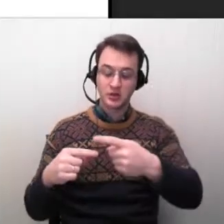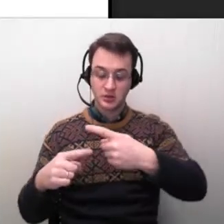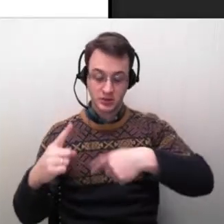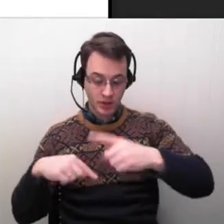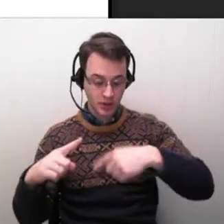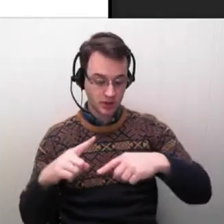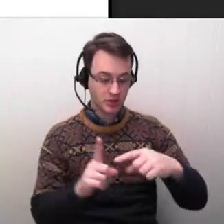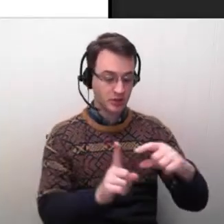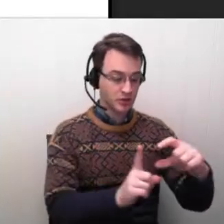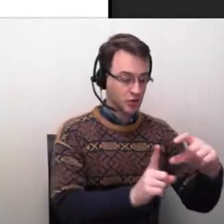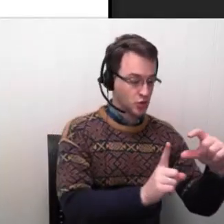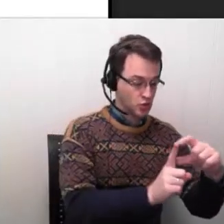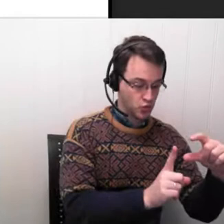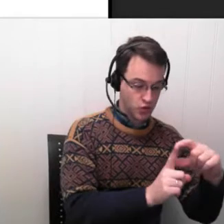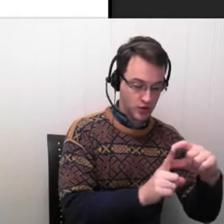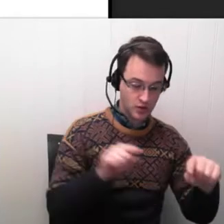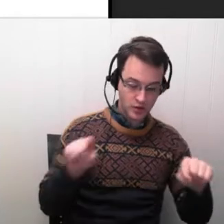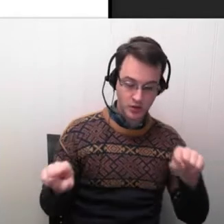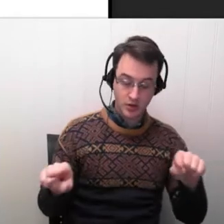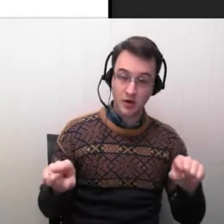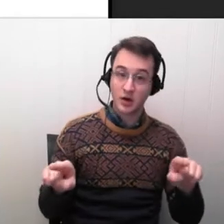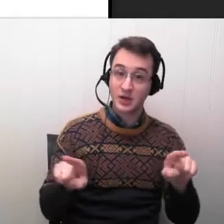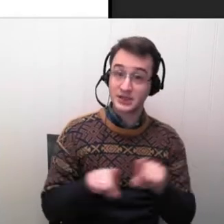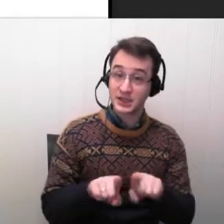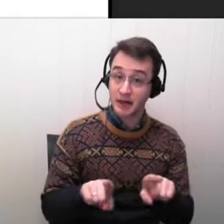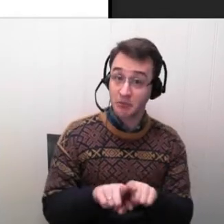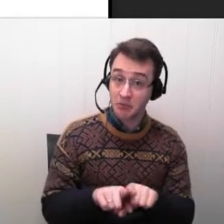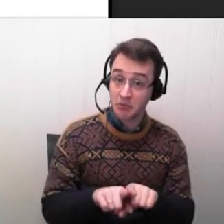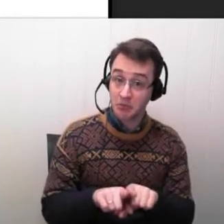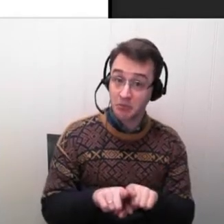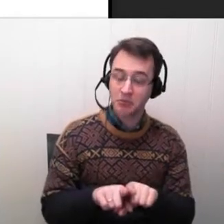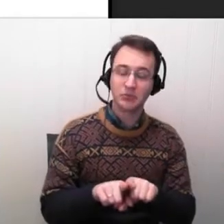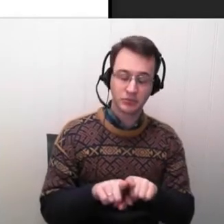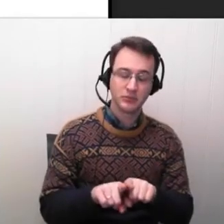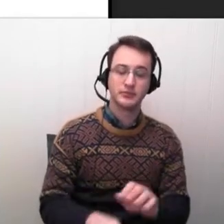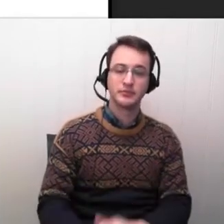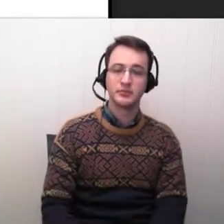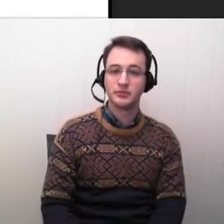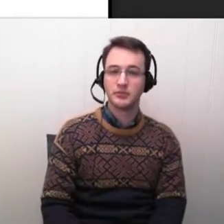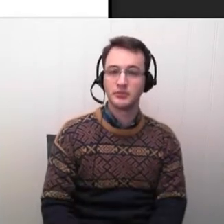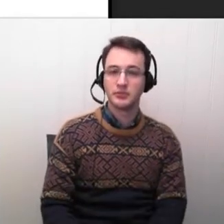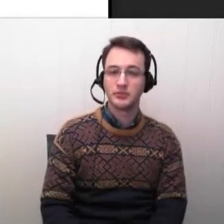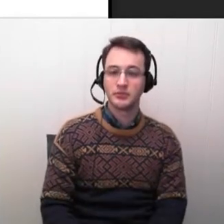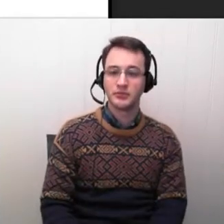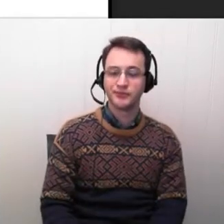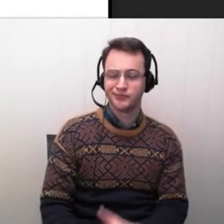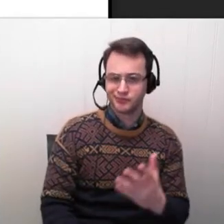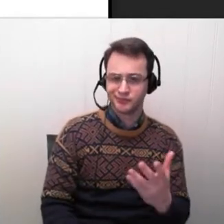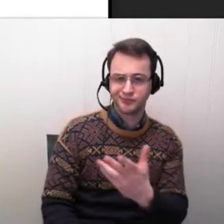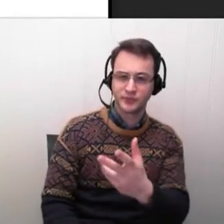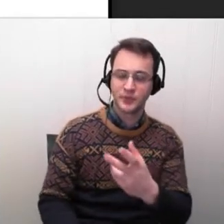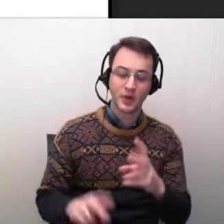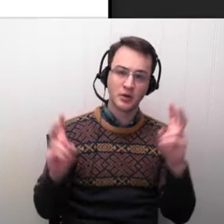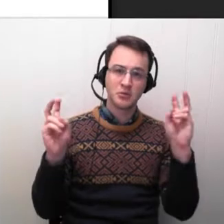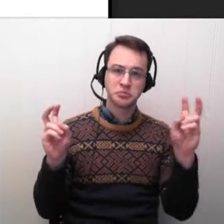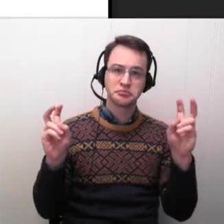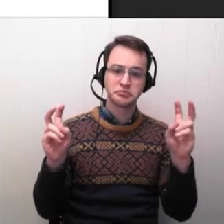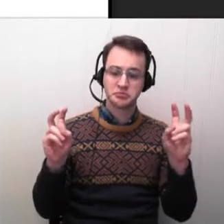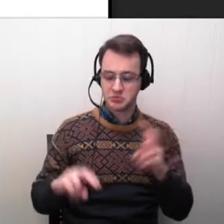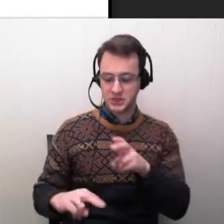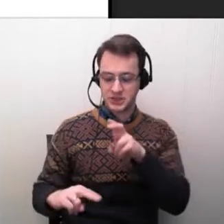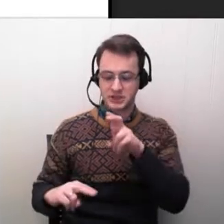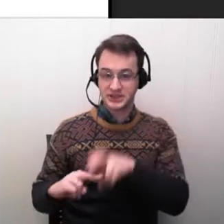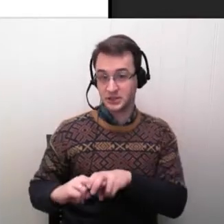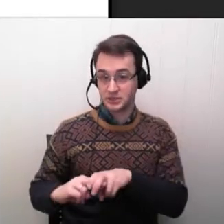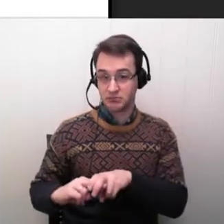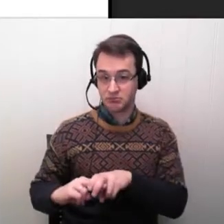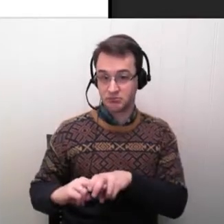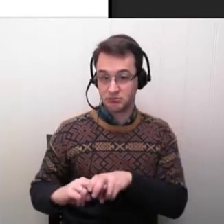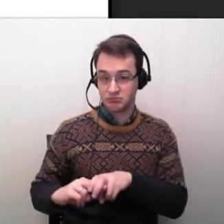word in English had the same meaning.This is the sign for SIT in ASL. Participants need